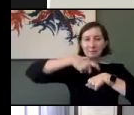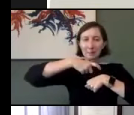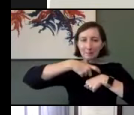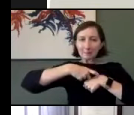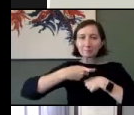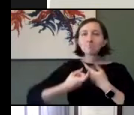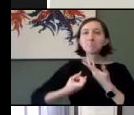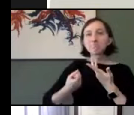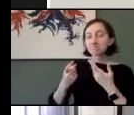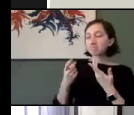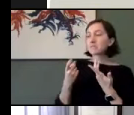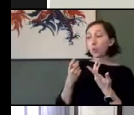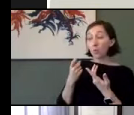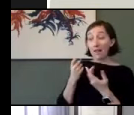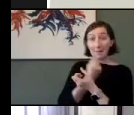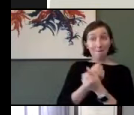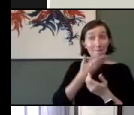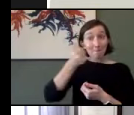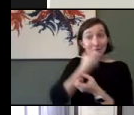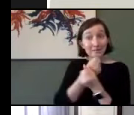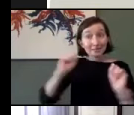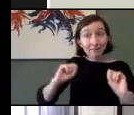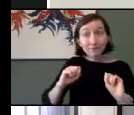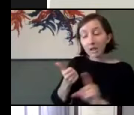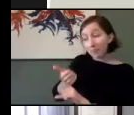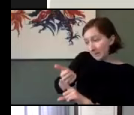when they can't physically maneuver their mask.